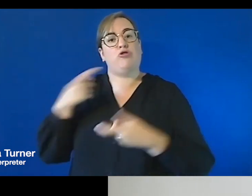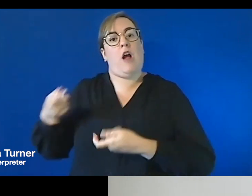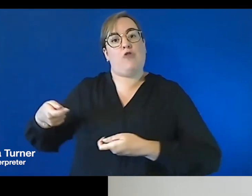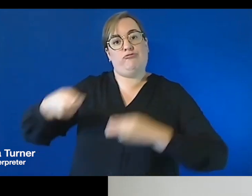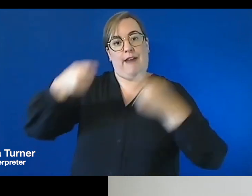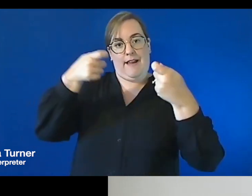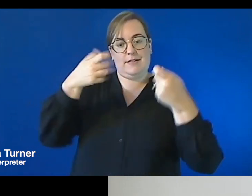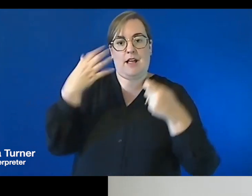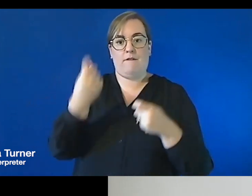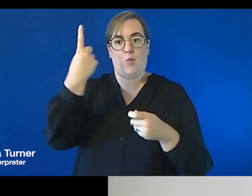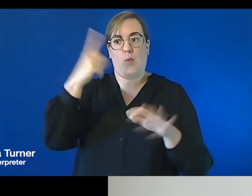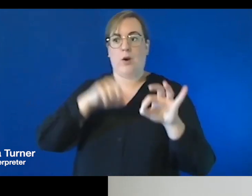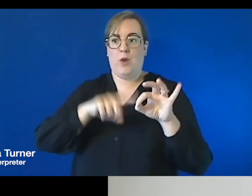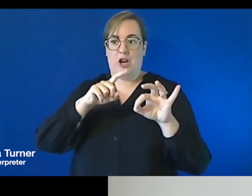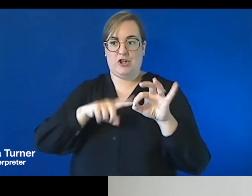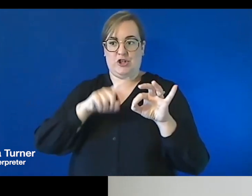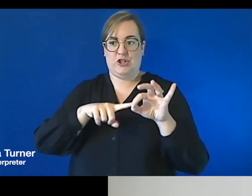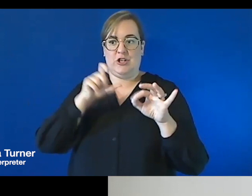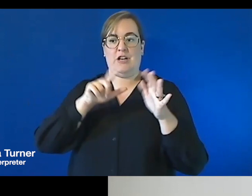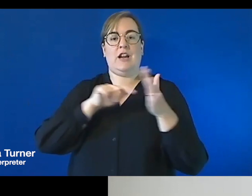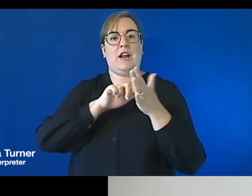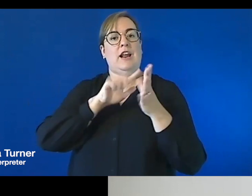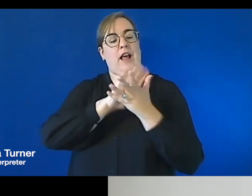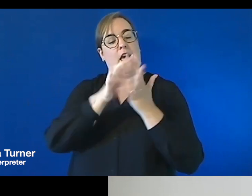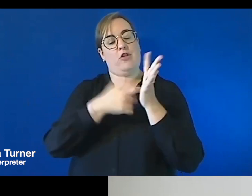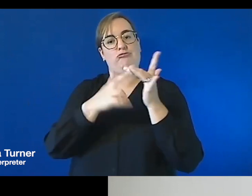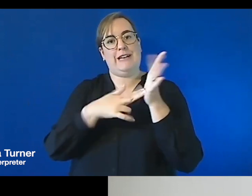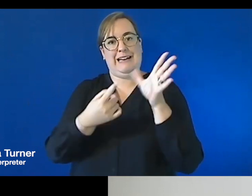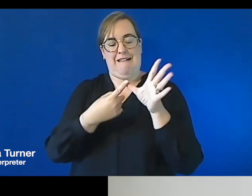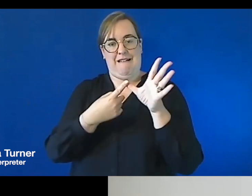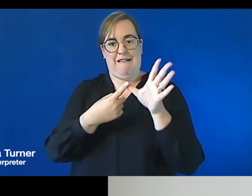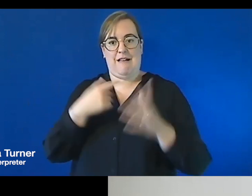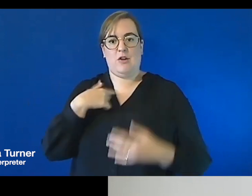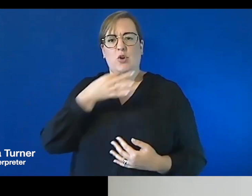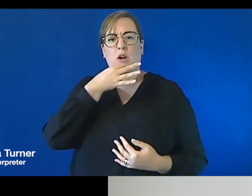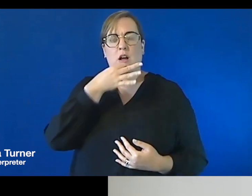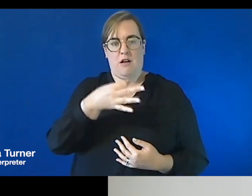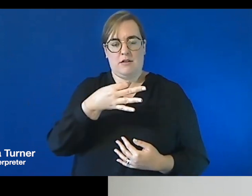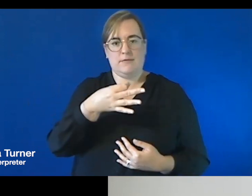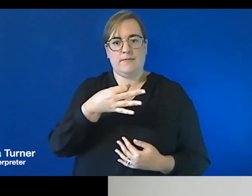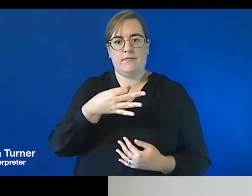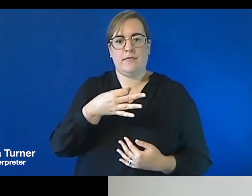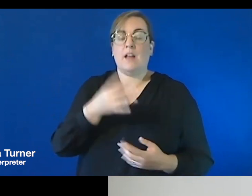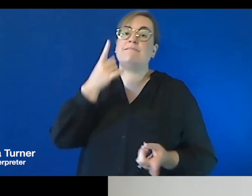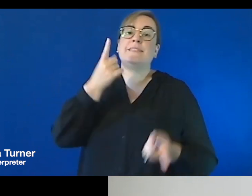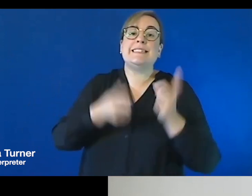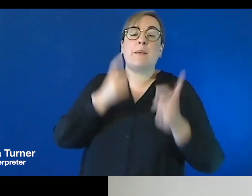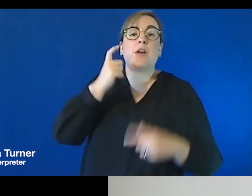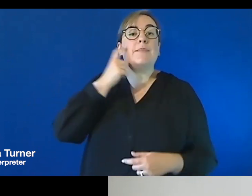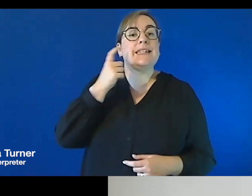from Katharina, who asked, it's sometimes easier for startups to use innovative technology as